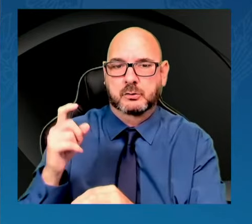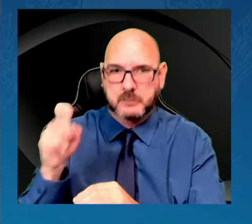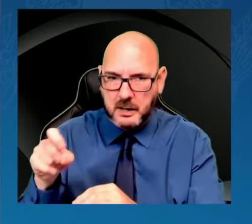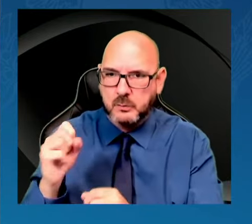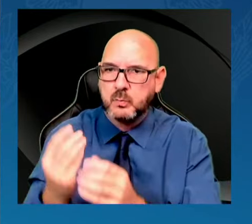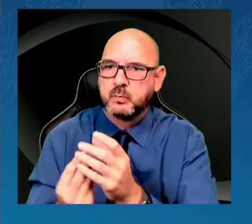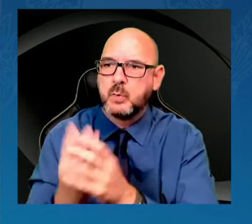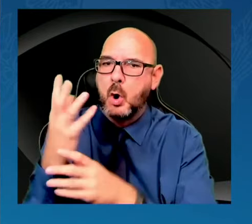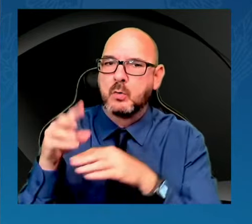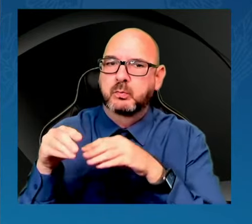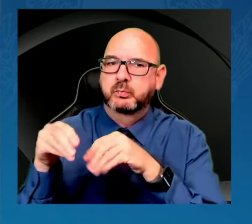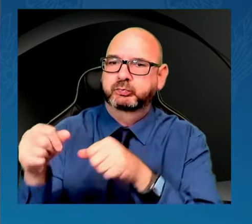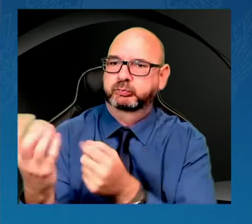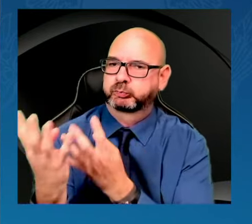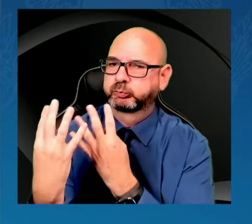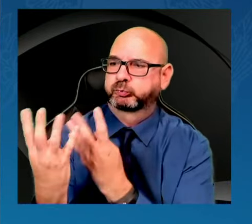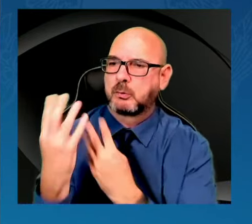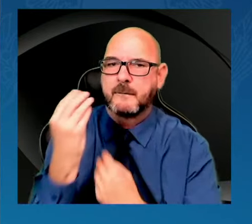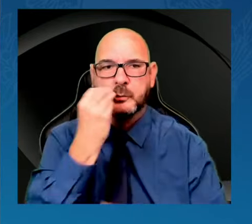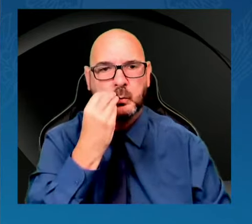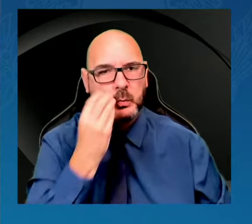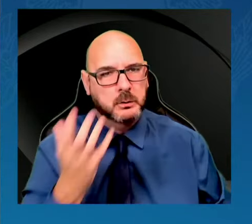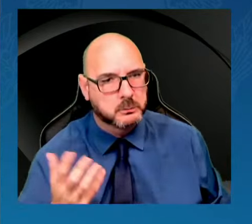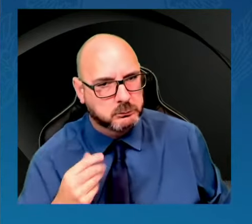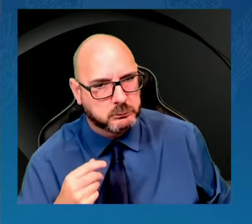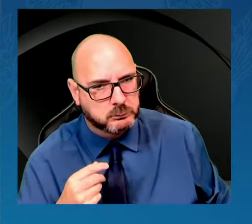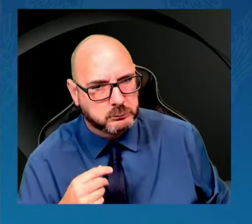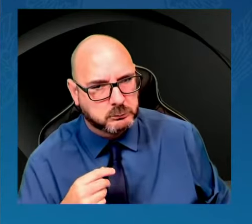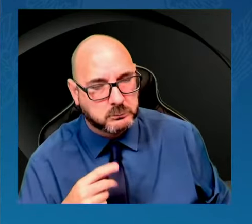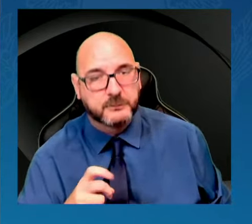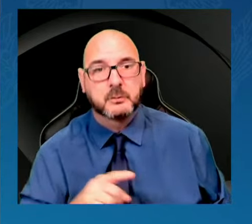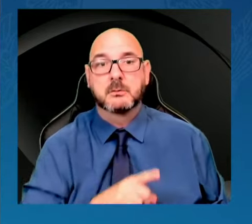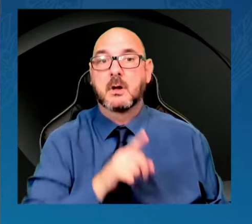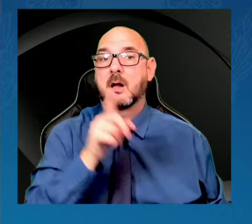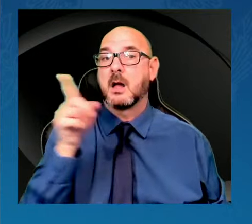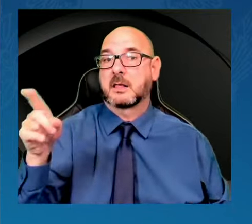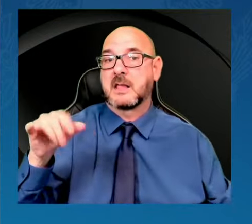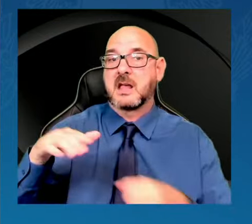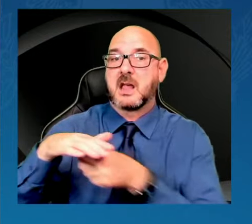And they may go to a ple- -- place that speaks a different language and prays to a different god,